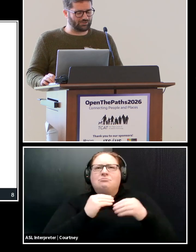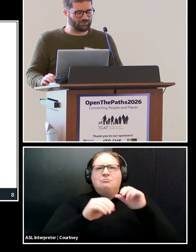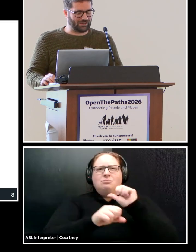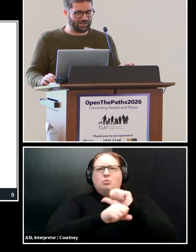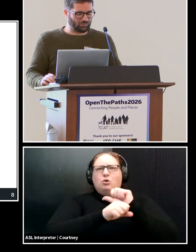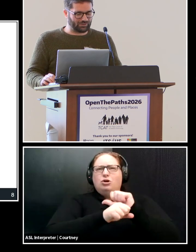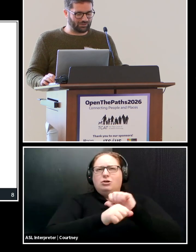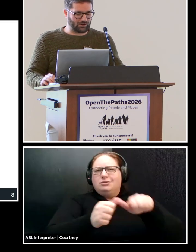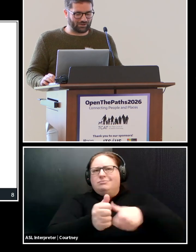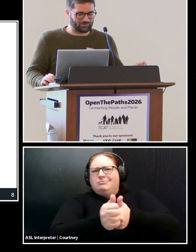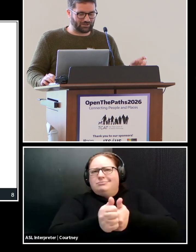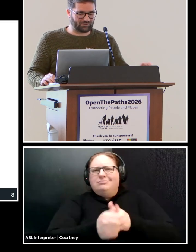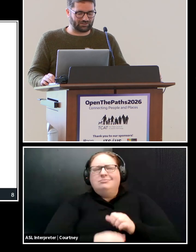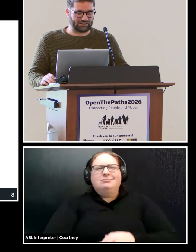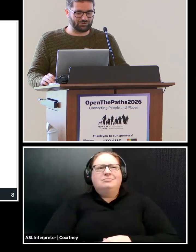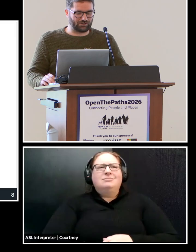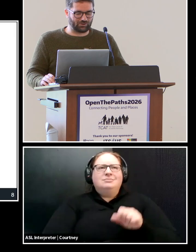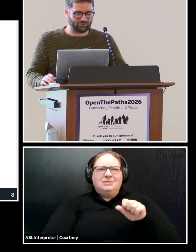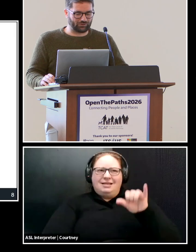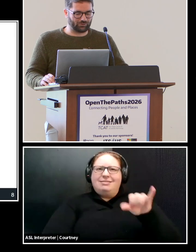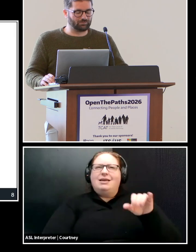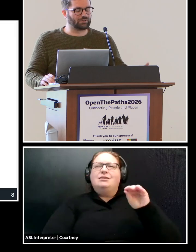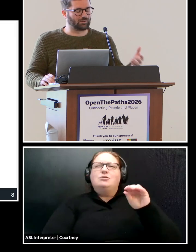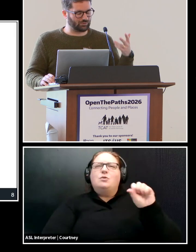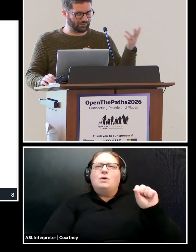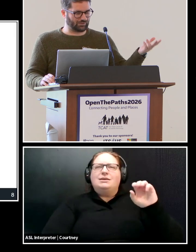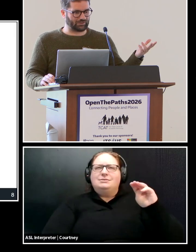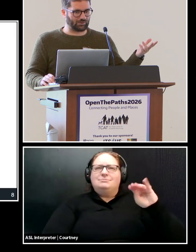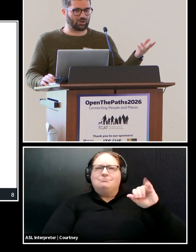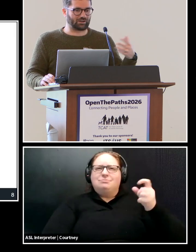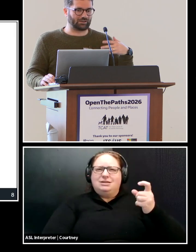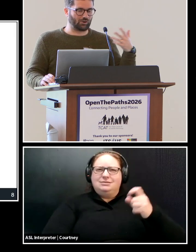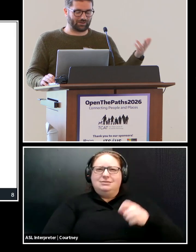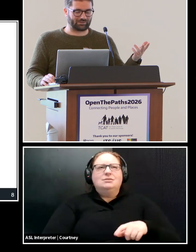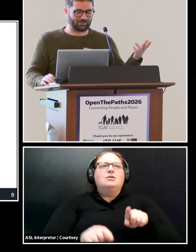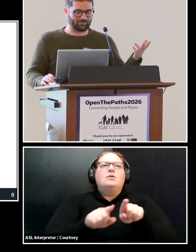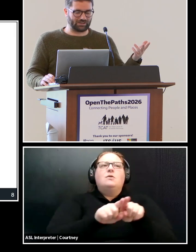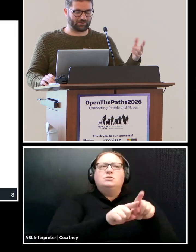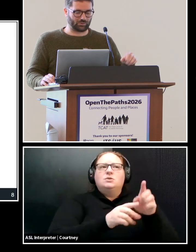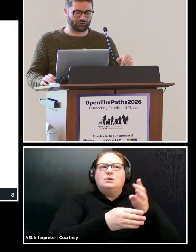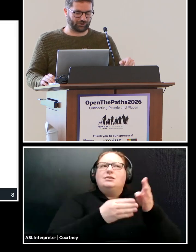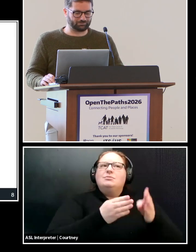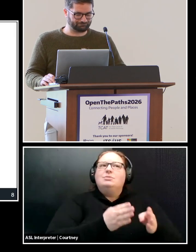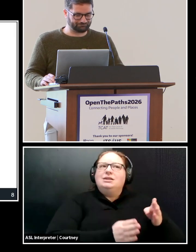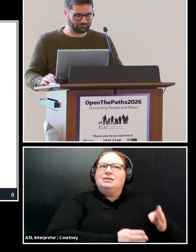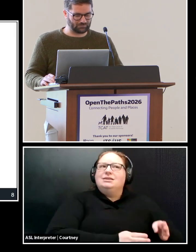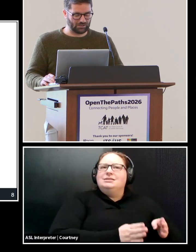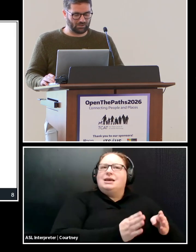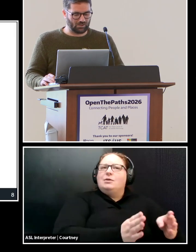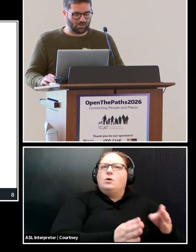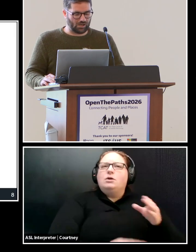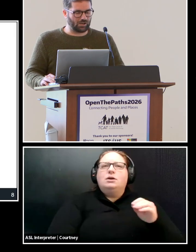you can do that within Osmix and you can also complete the sidewalk and OSM data merger.